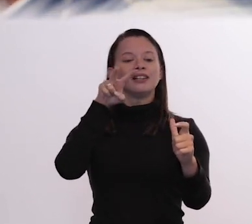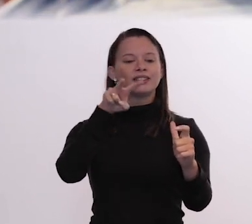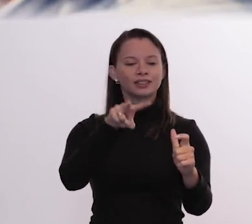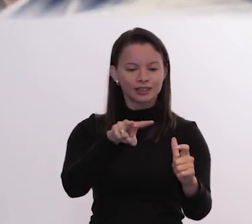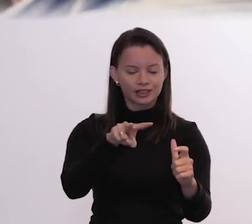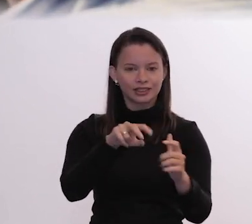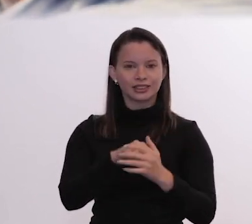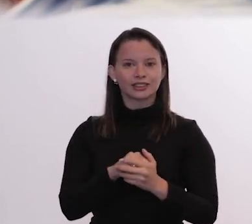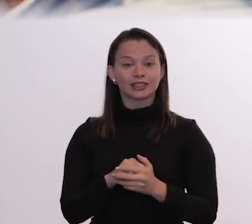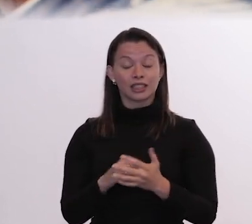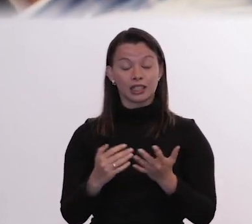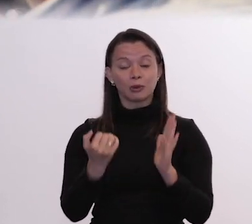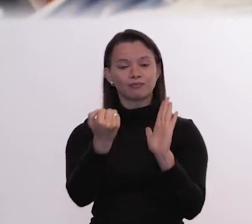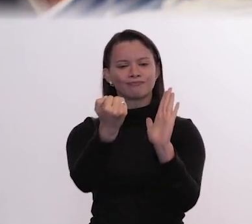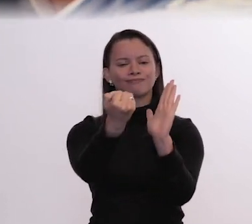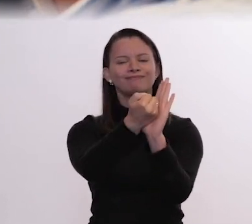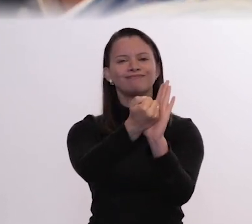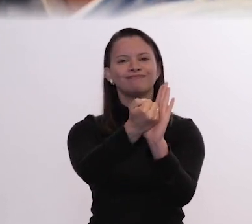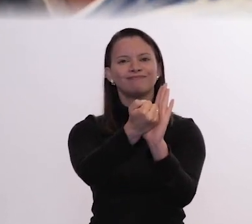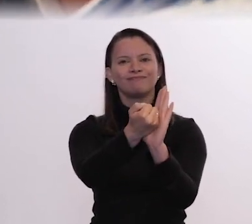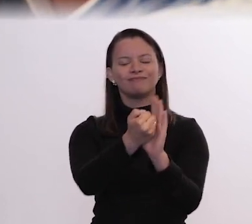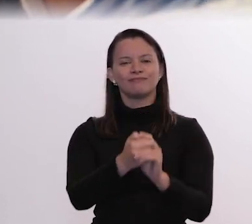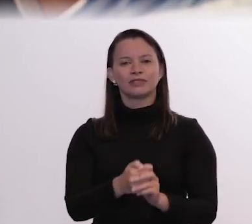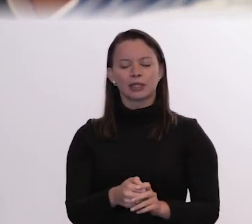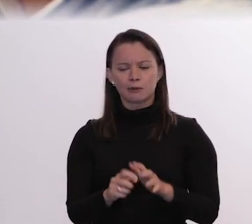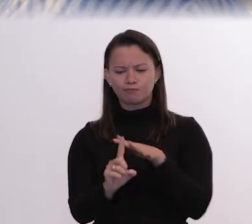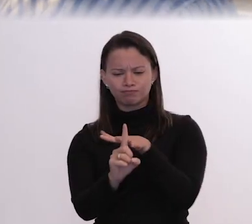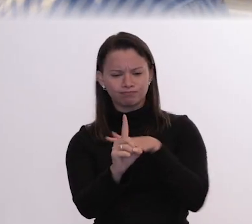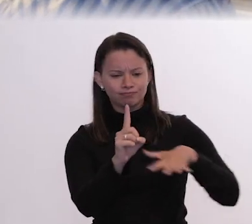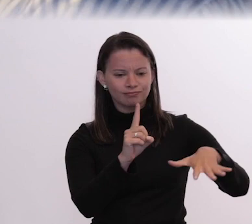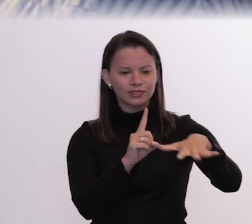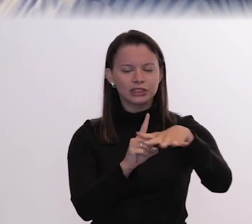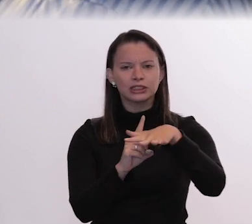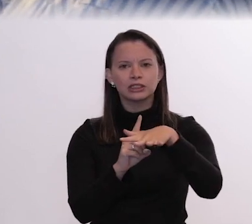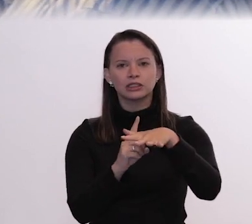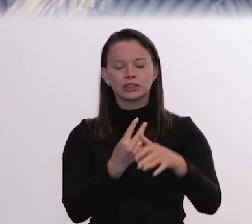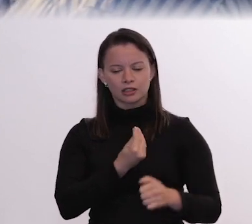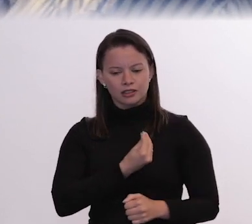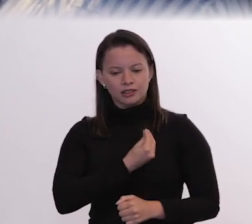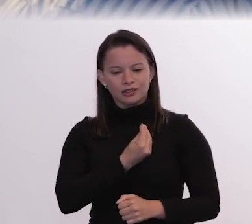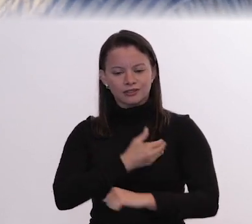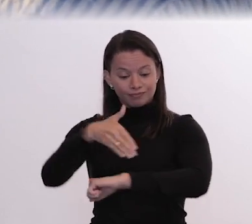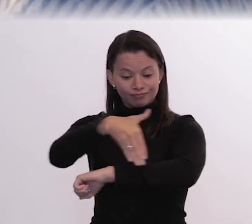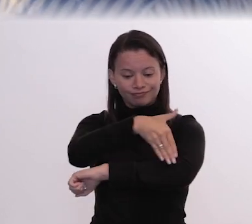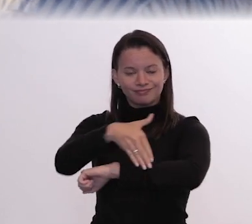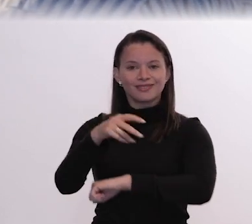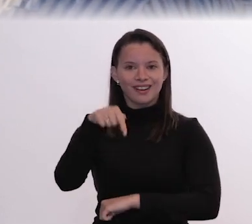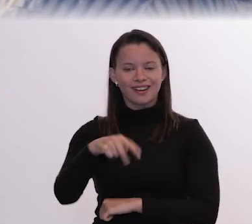civility, of the urban life in São Paulo, right? This avenue, curiously became,